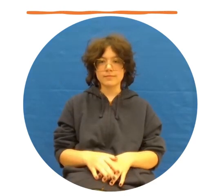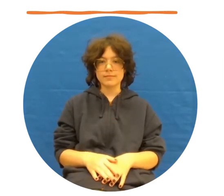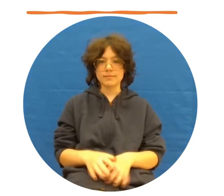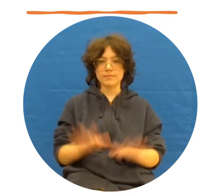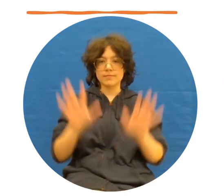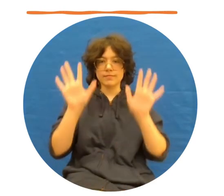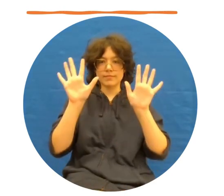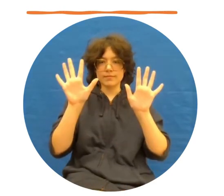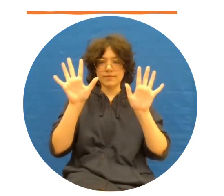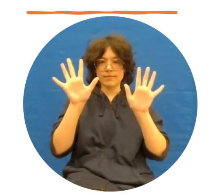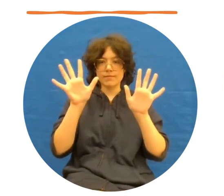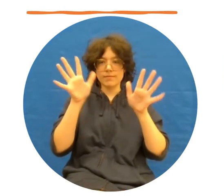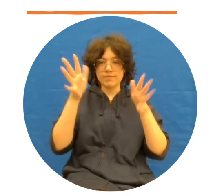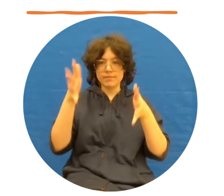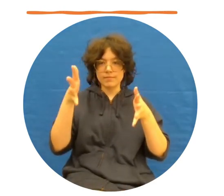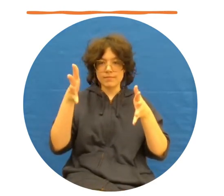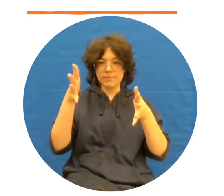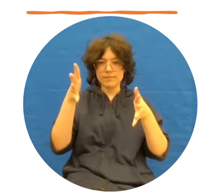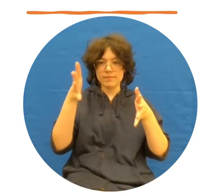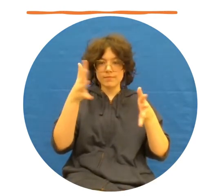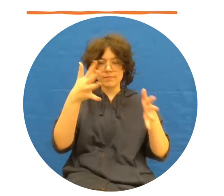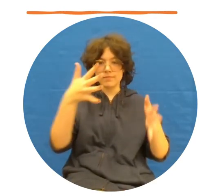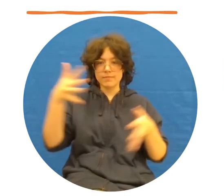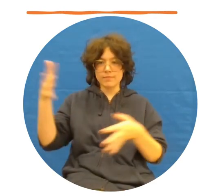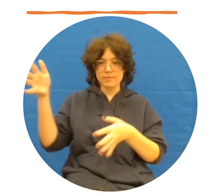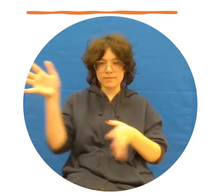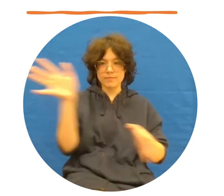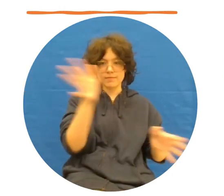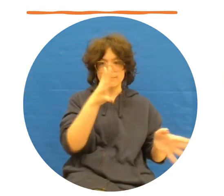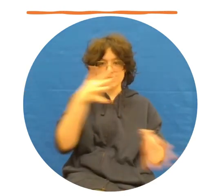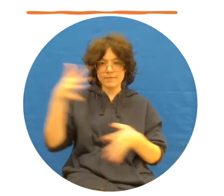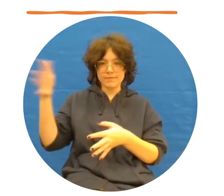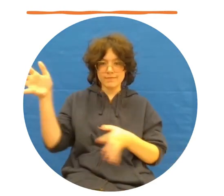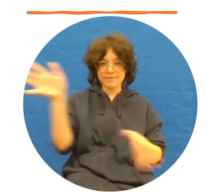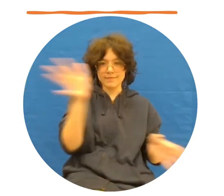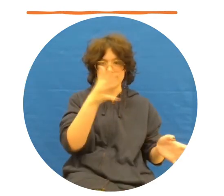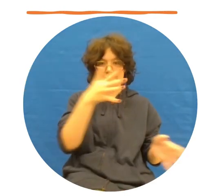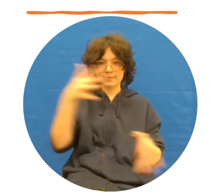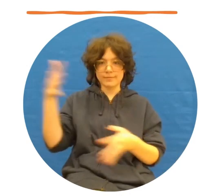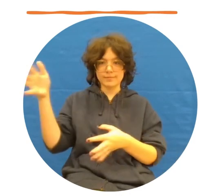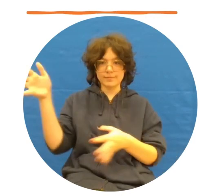both hands are in five handshapes swaying back and forth in front of me as though blown in the